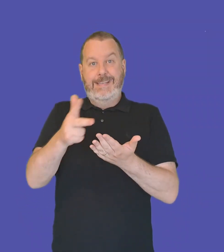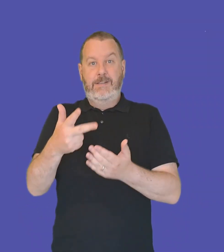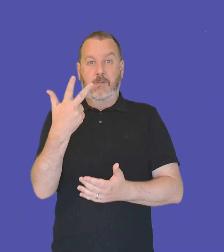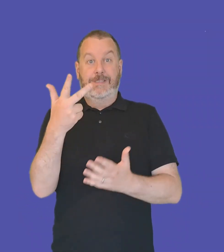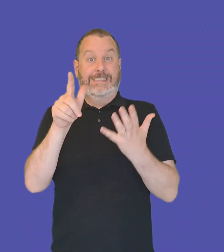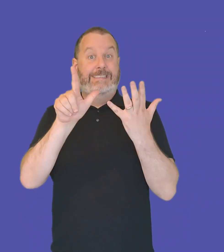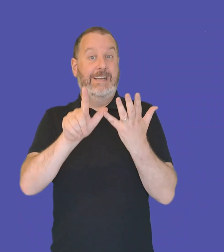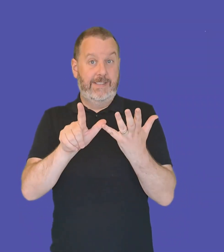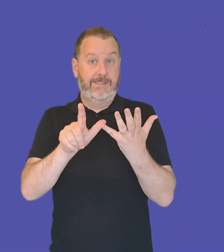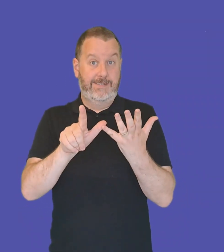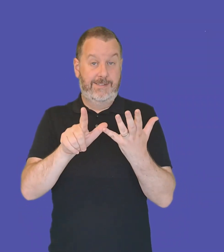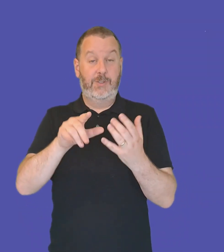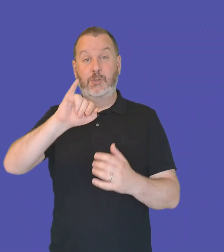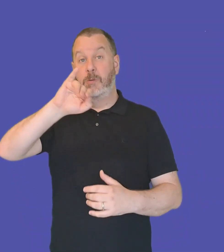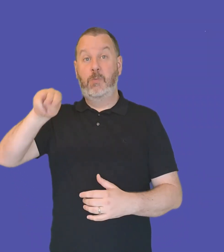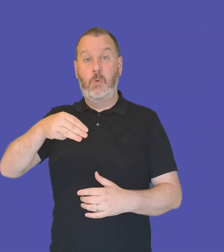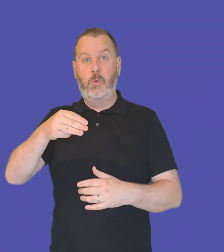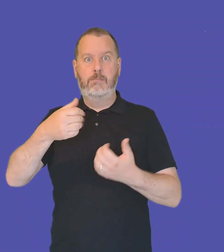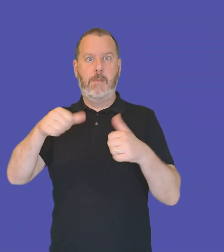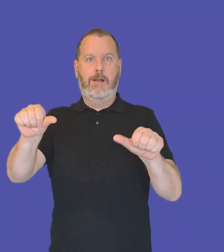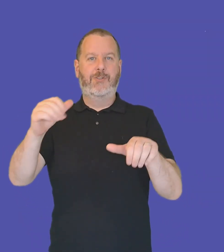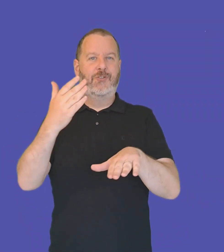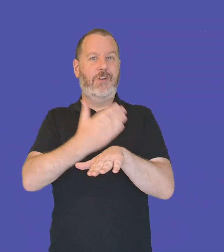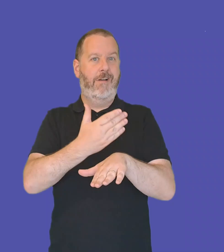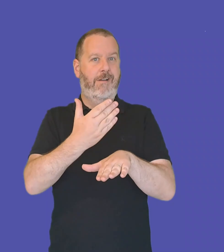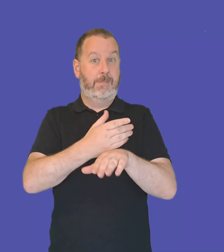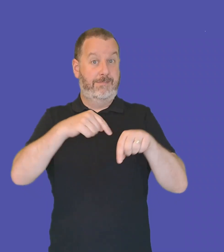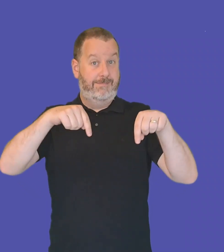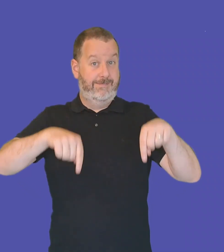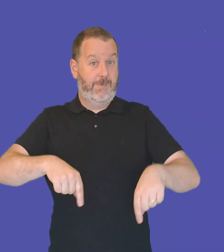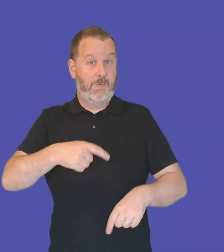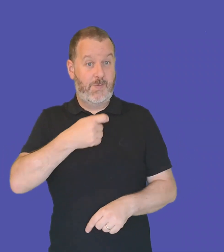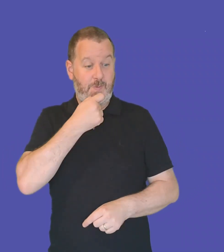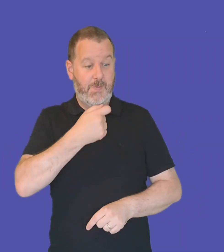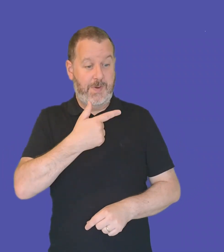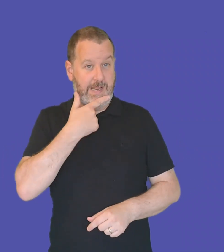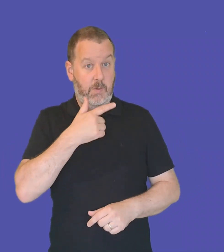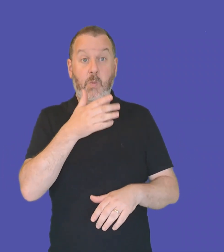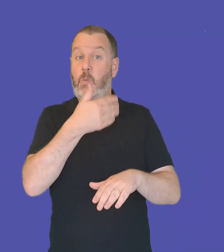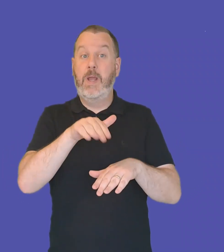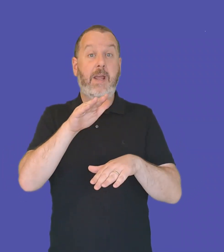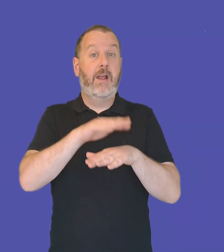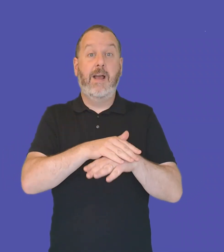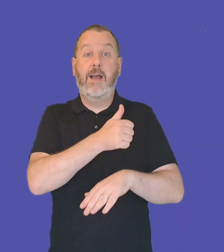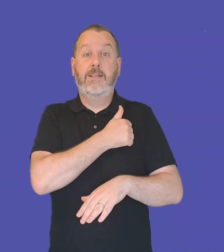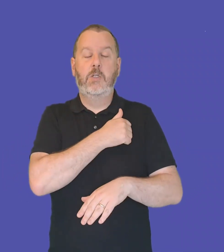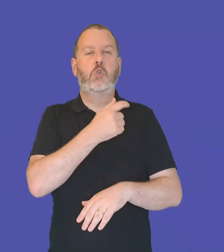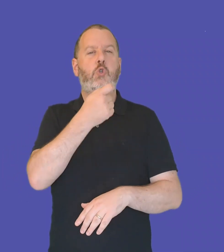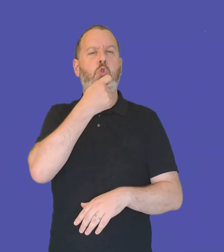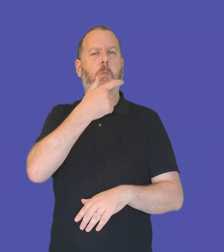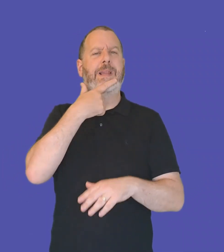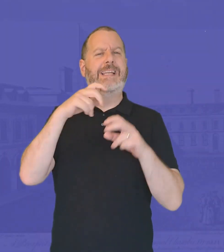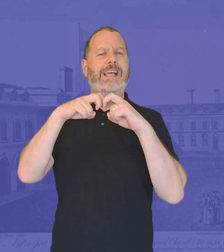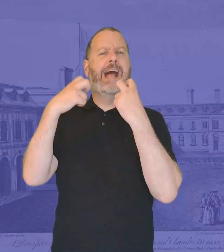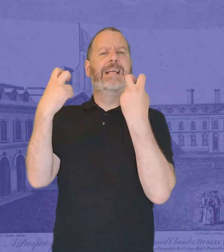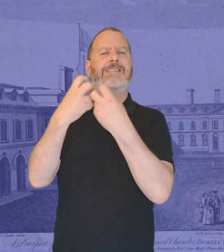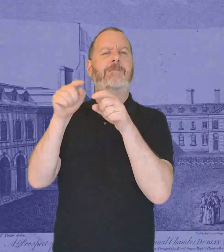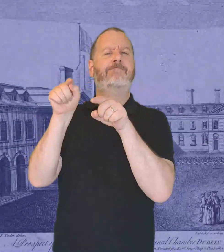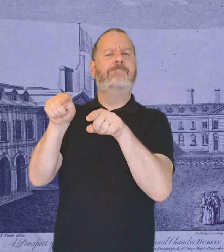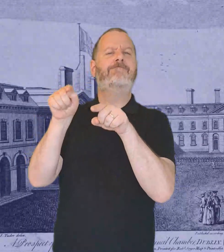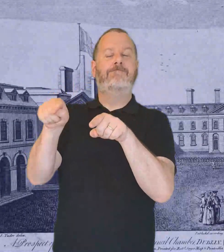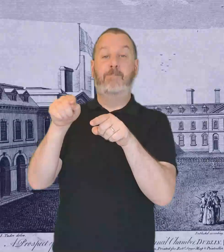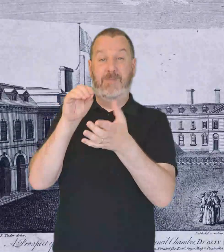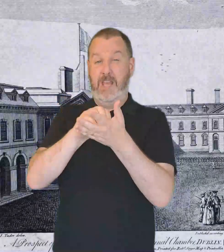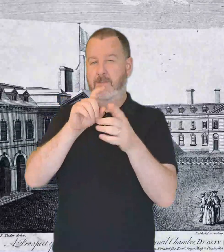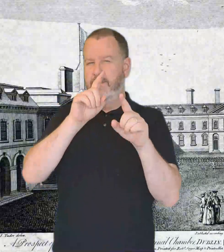A year previously in 1837, John Moore began working in Dublin Castle.